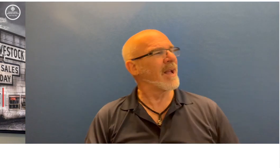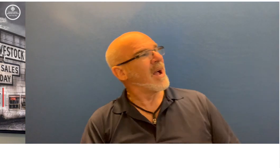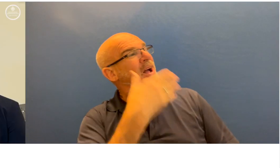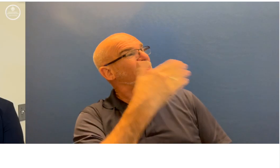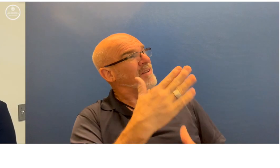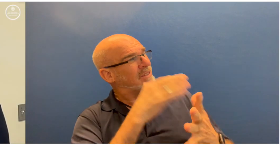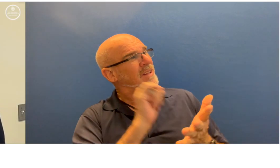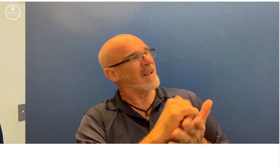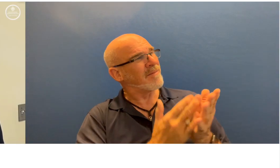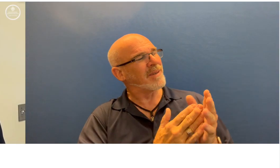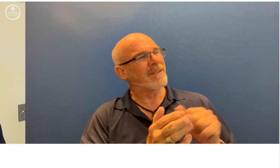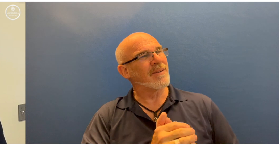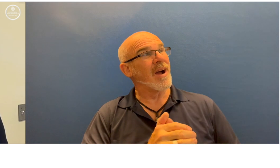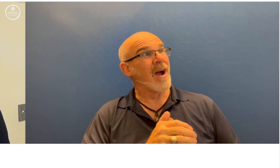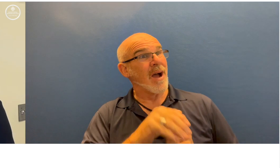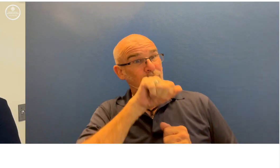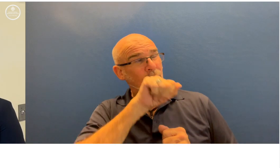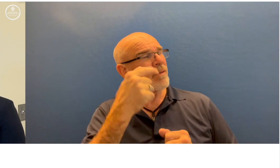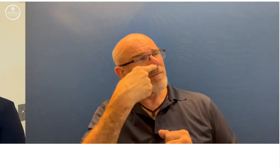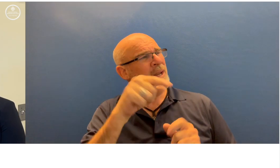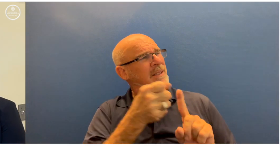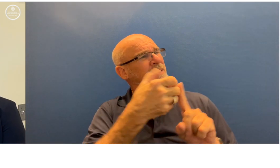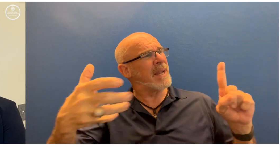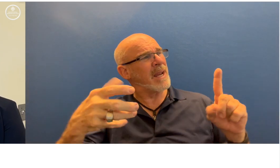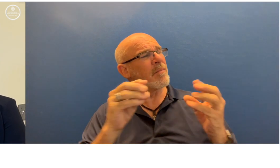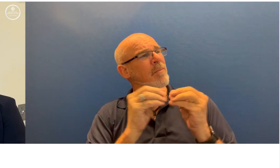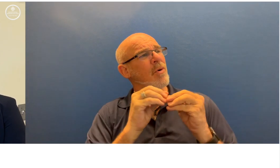I'd love to hear a little bit how you would describe,